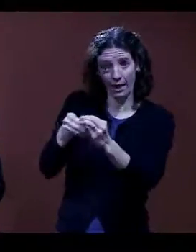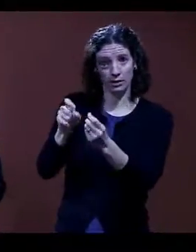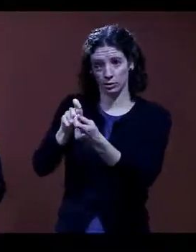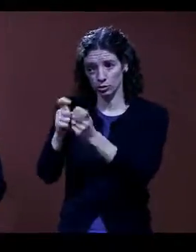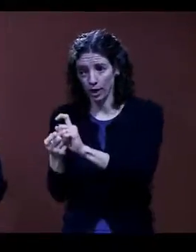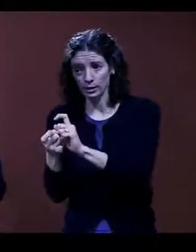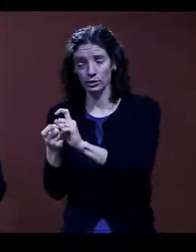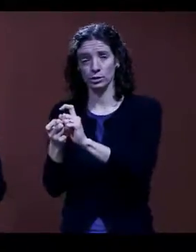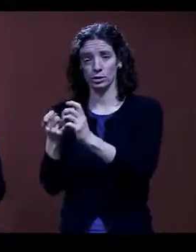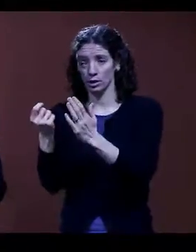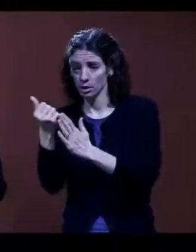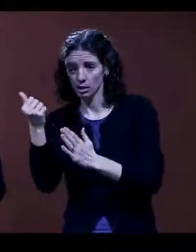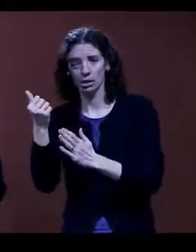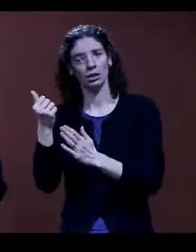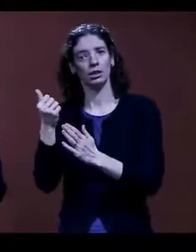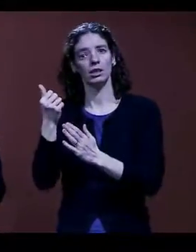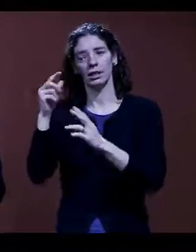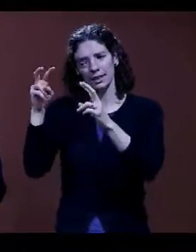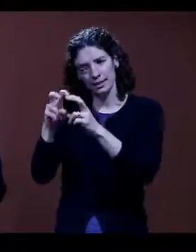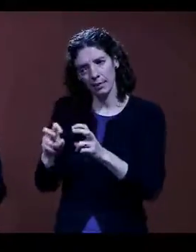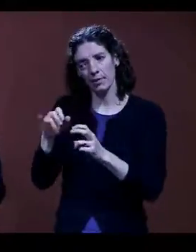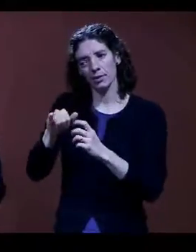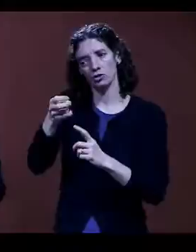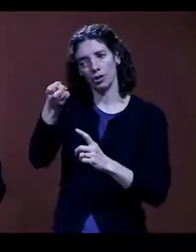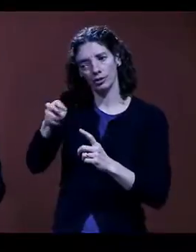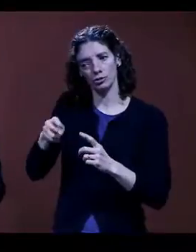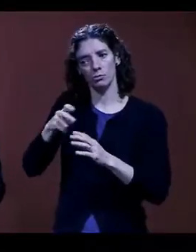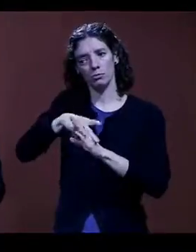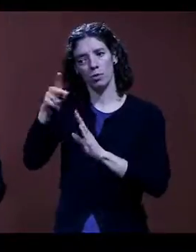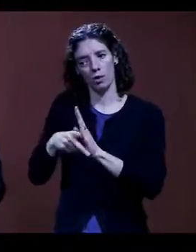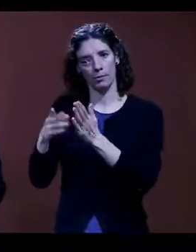Really begin examining the transition program components,